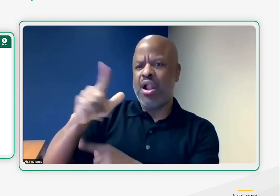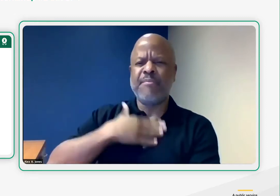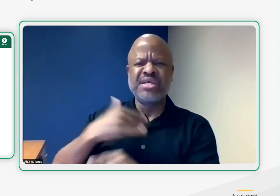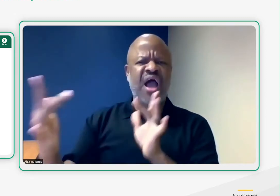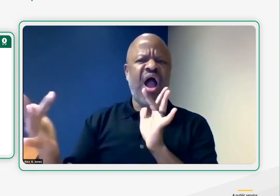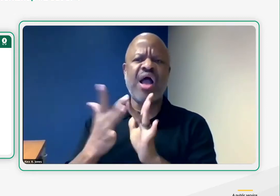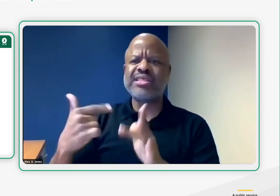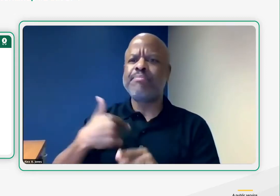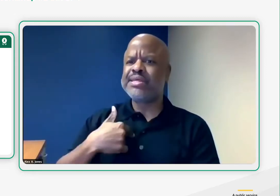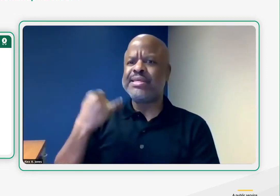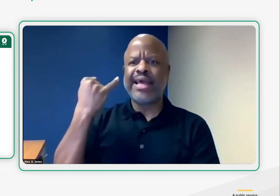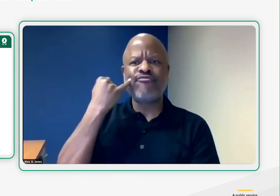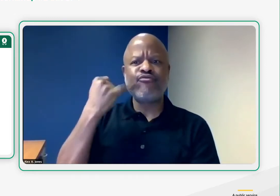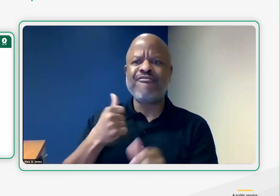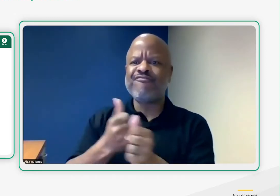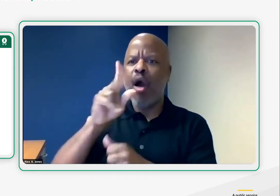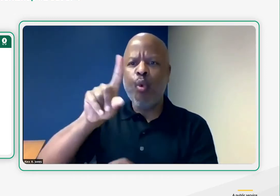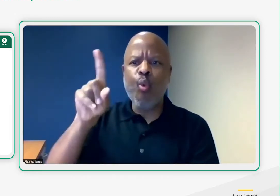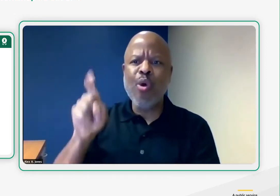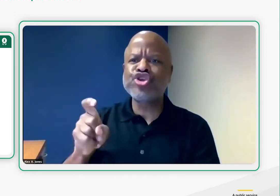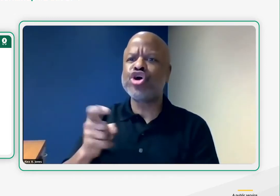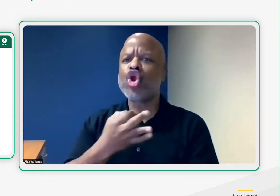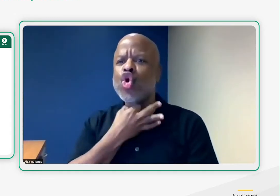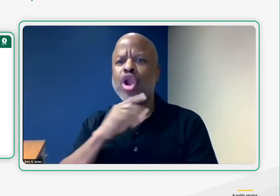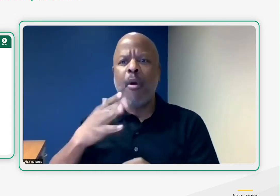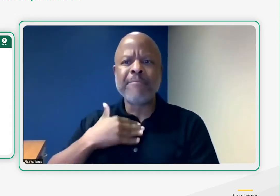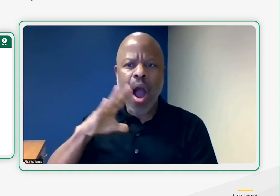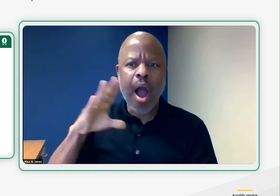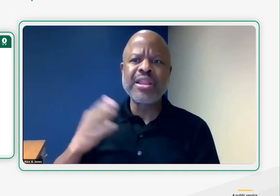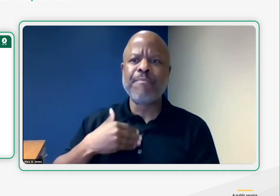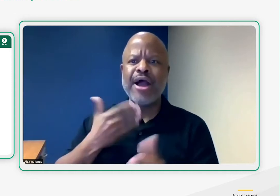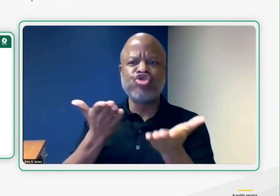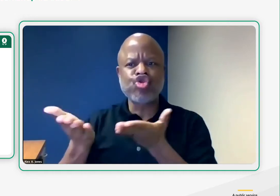Please feel free to contact me if you have any follow-up questions or any curiosities.